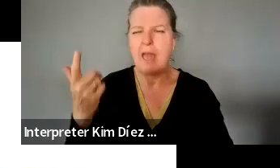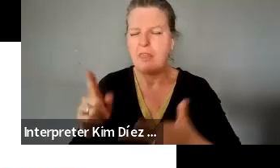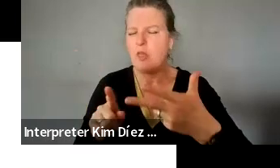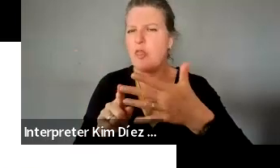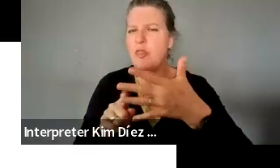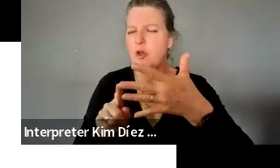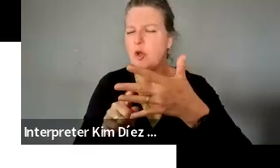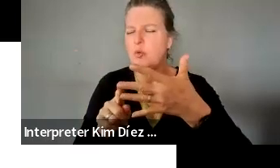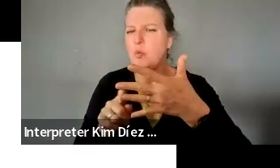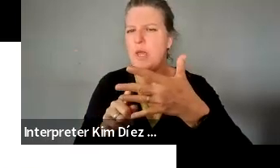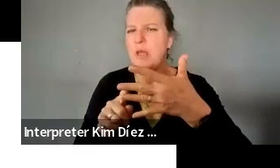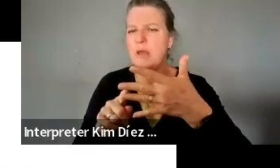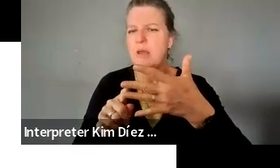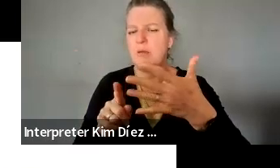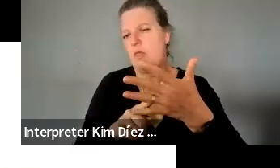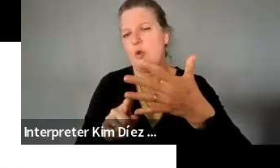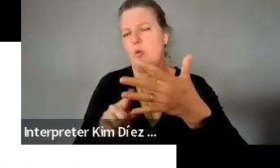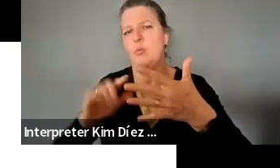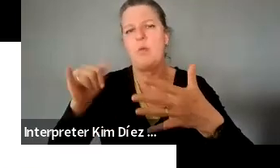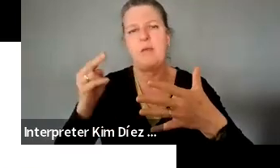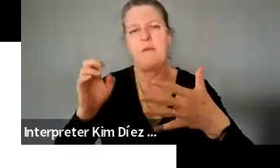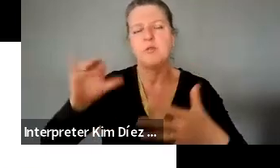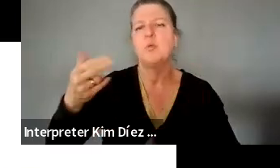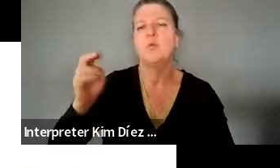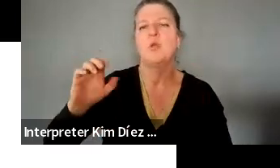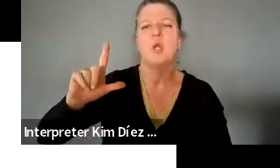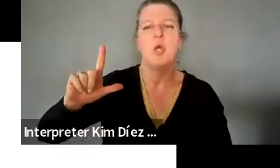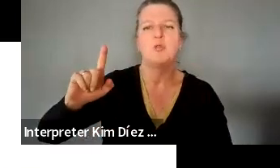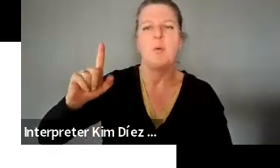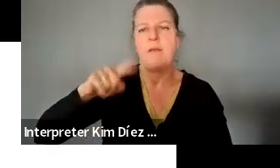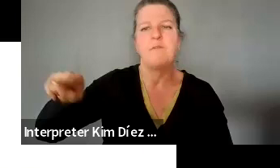June 21st through 23rd in Long Beach, California.